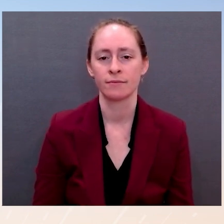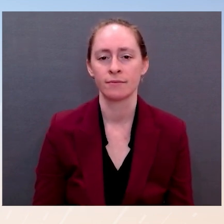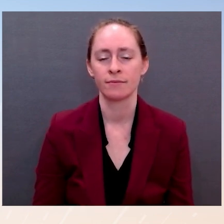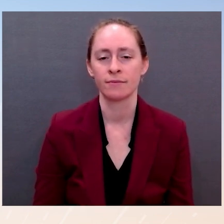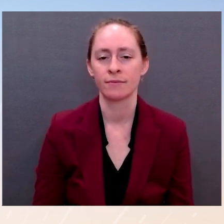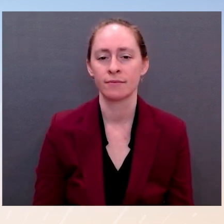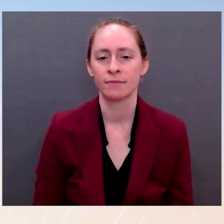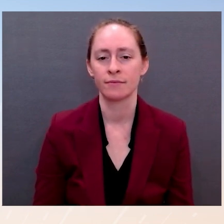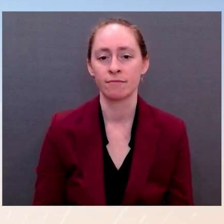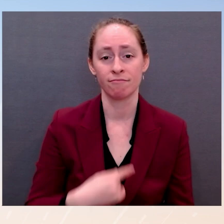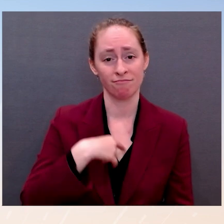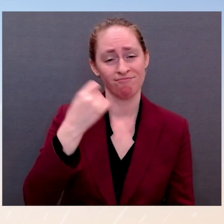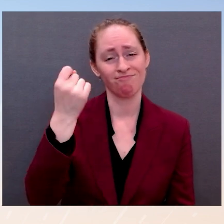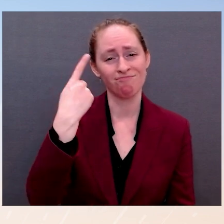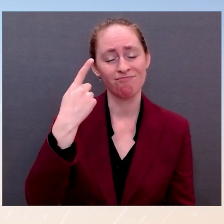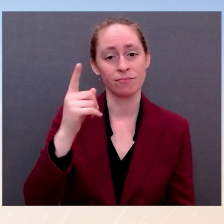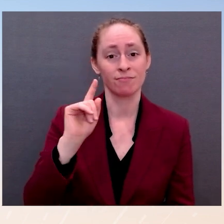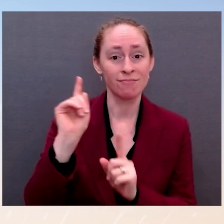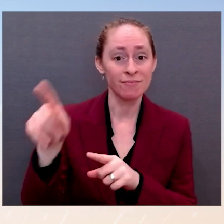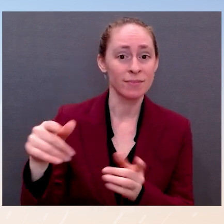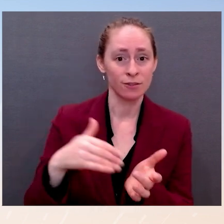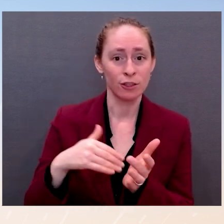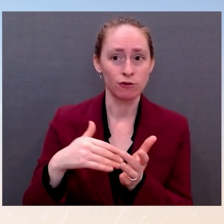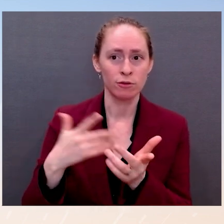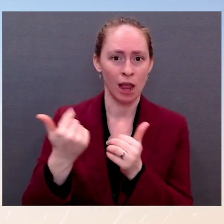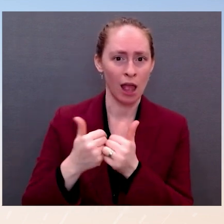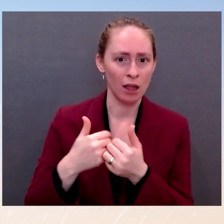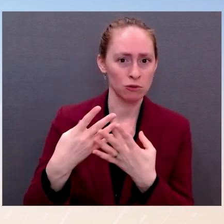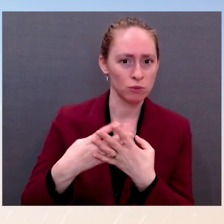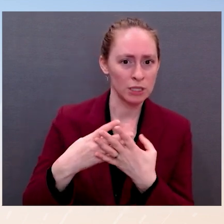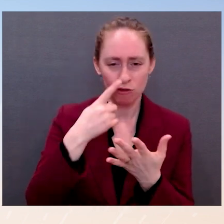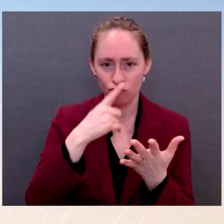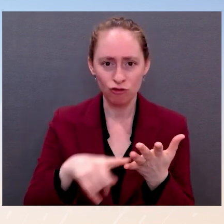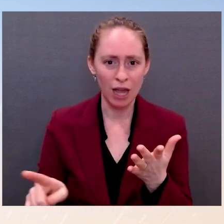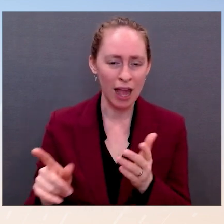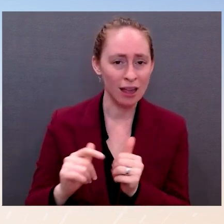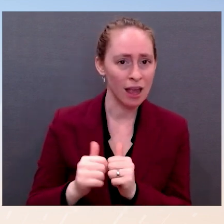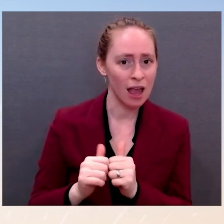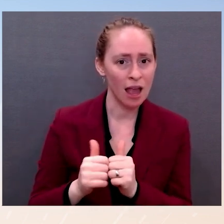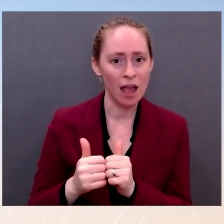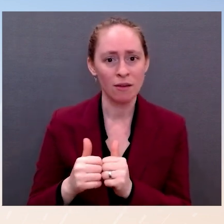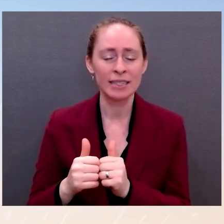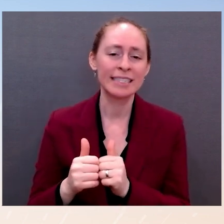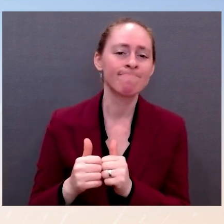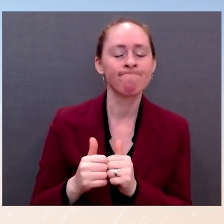and particularly this, you know, this kind of screening, I think, you know, it's somewhat taboo